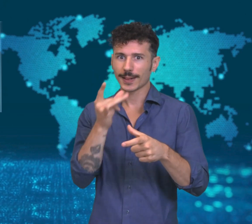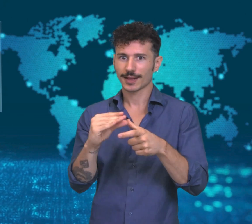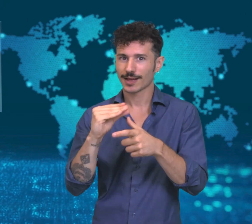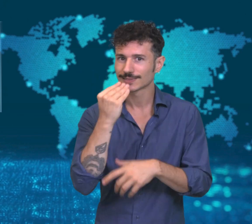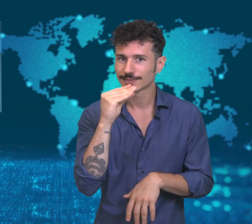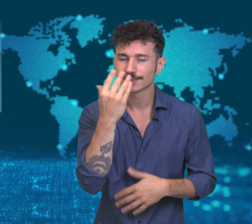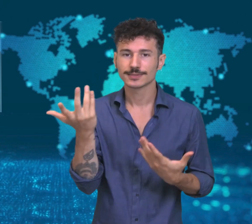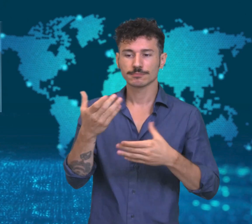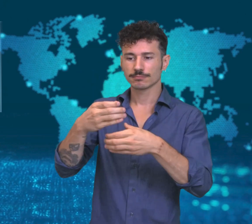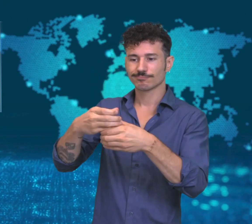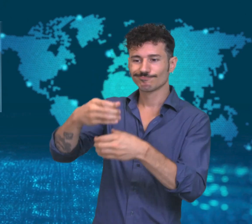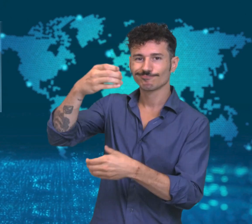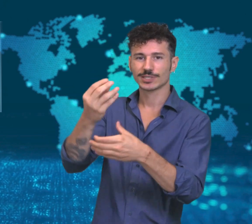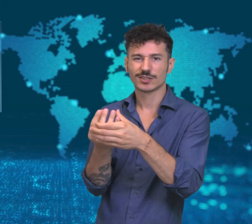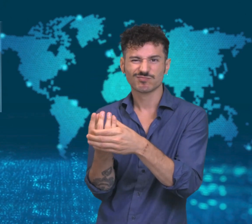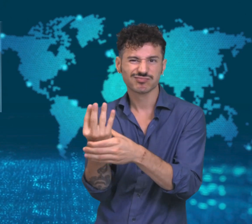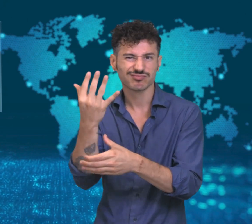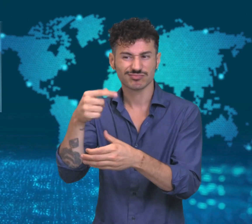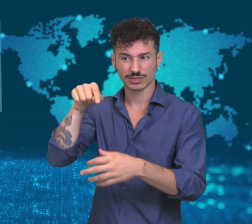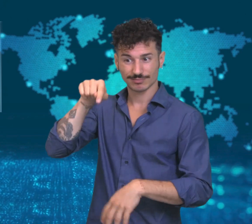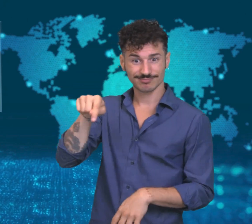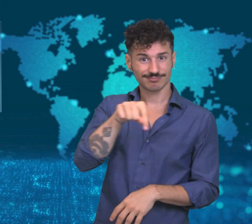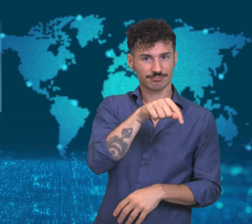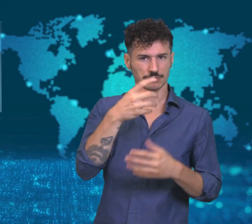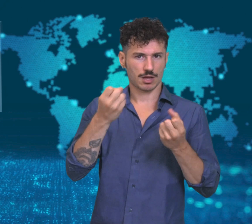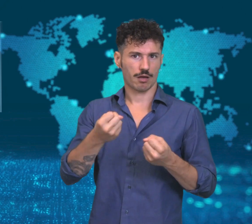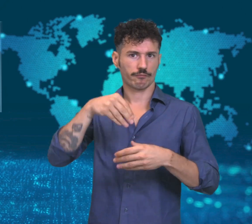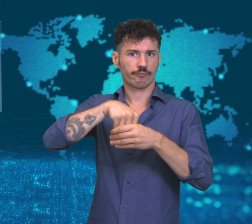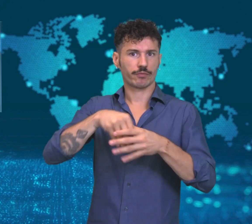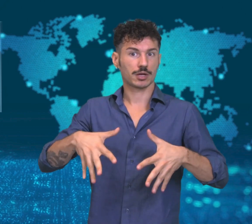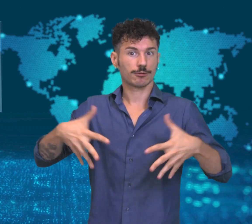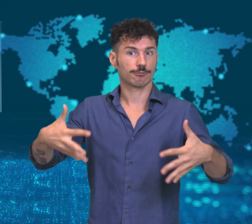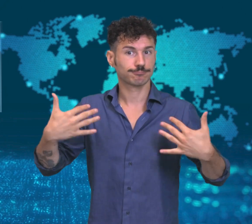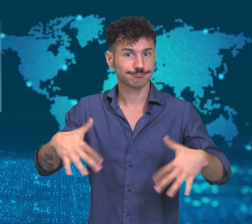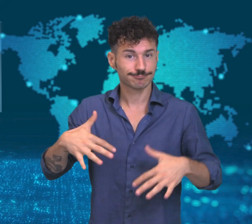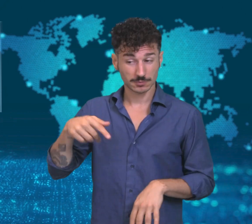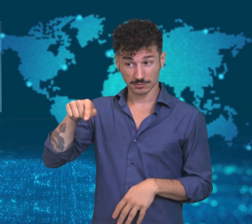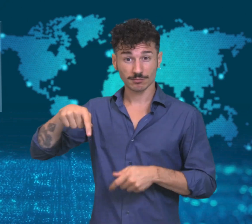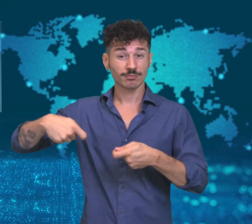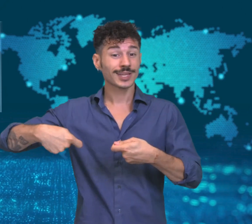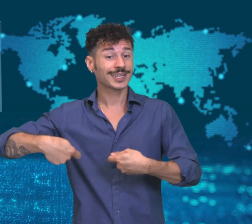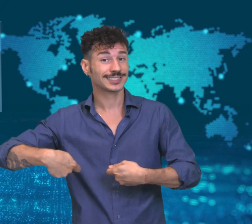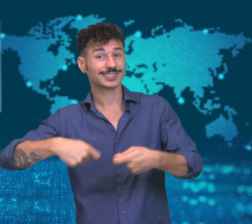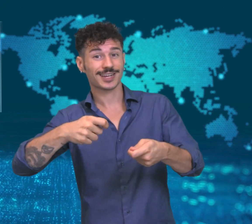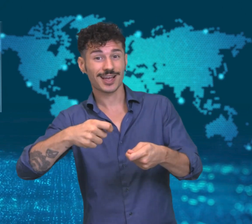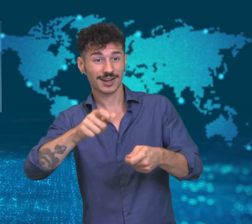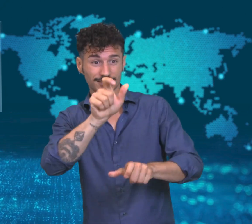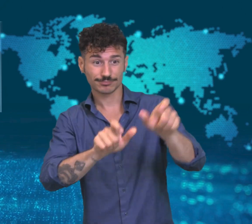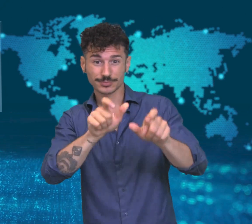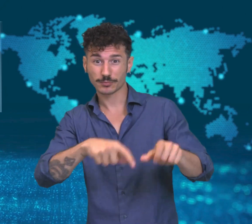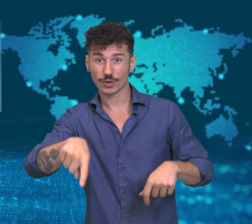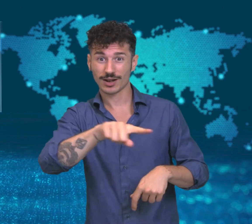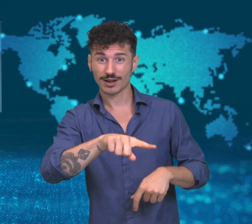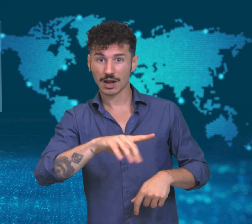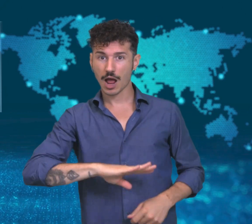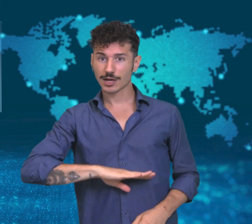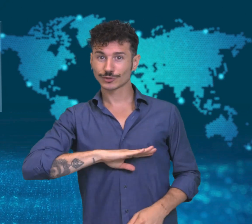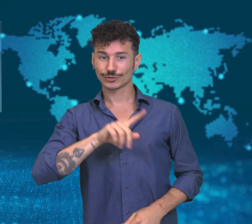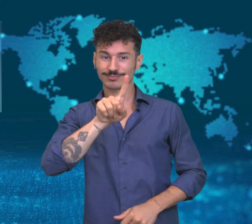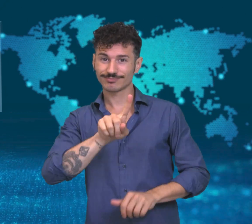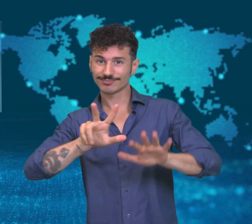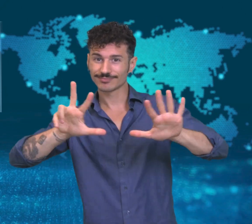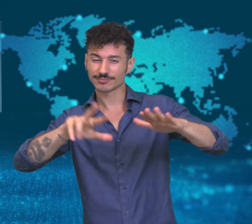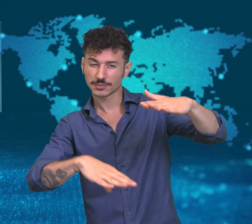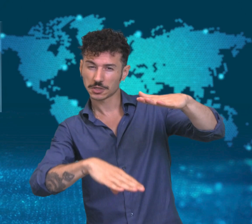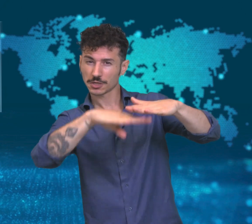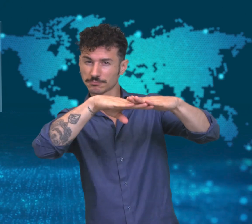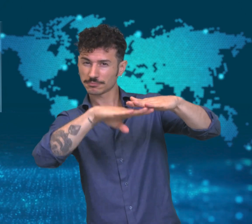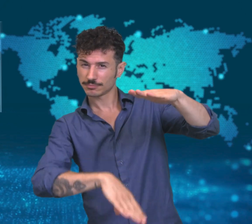and pastries to anyone under 18 unless an accompanying parent approves it.